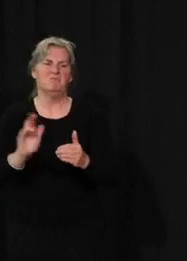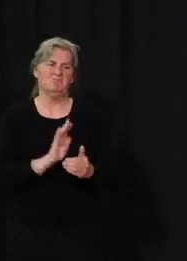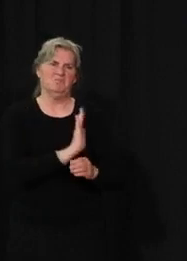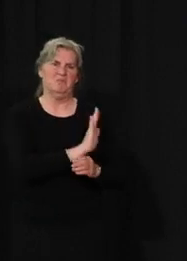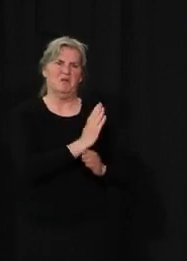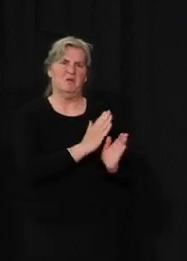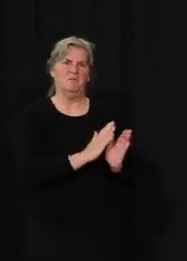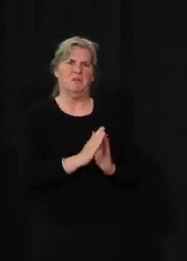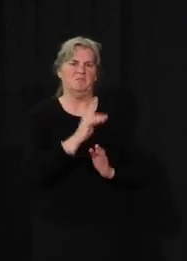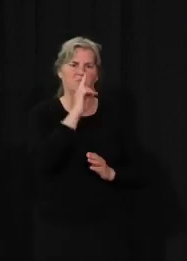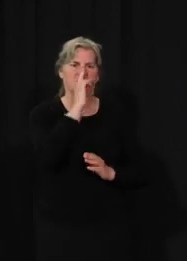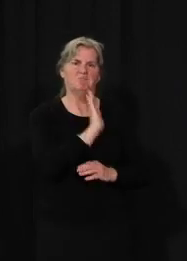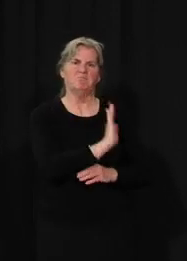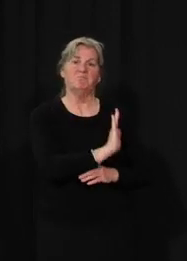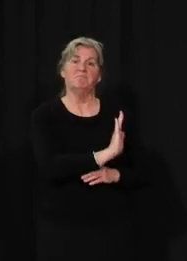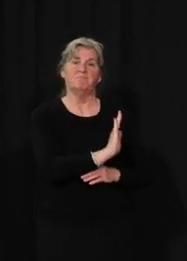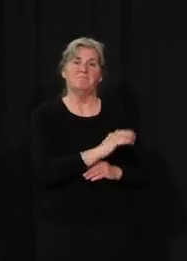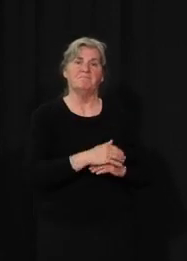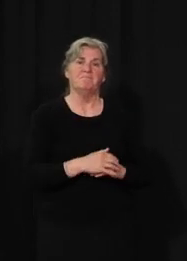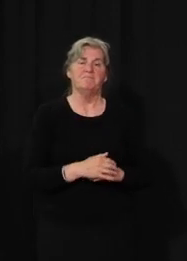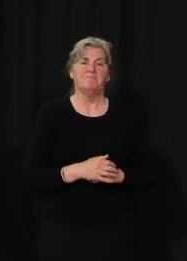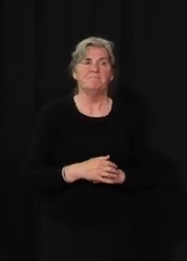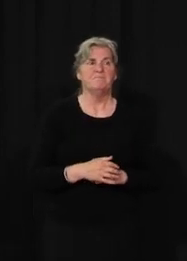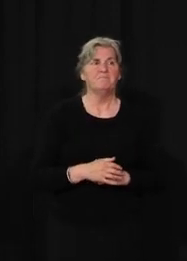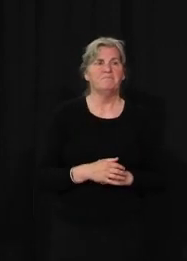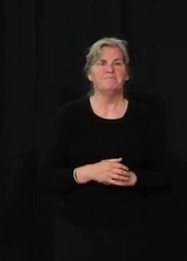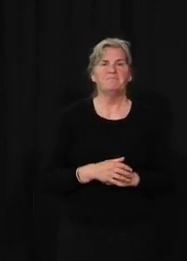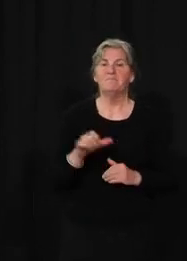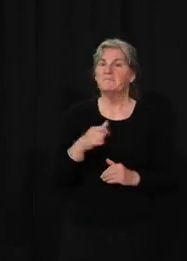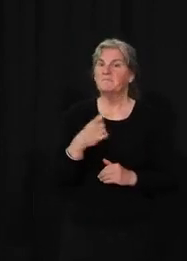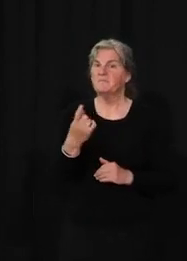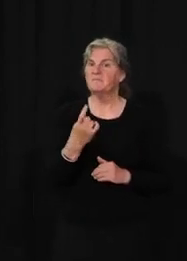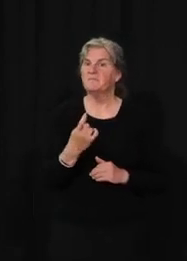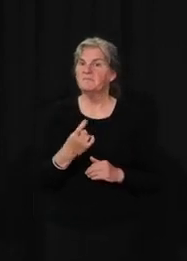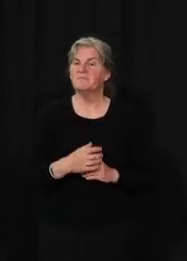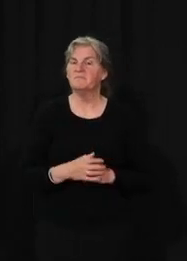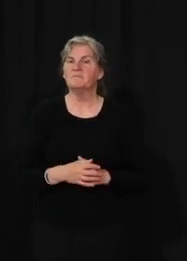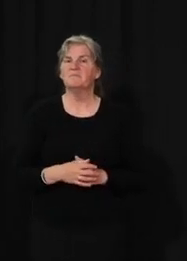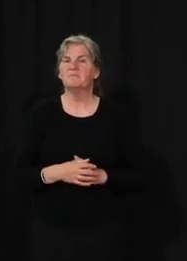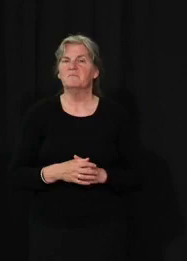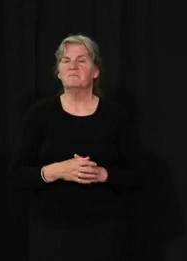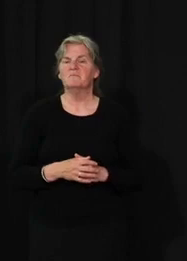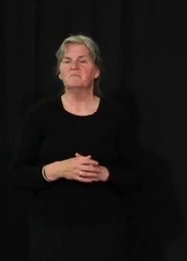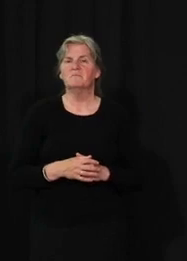forward. Pat: [ Speaking French ] Reporter: [ Speaking French ]